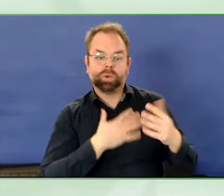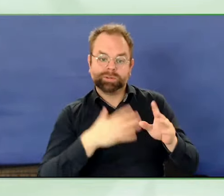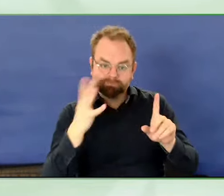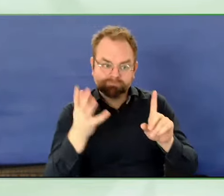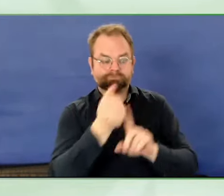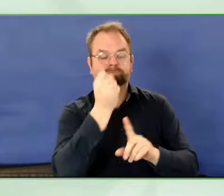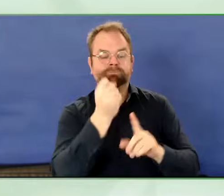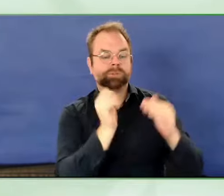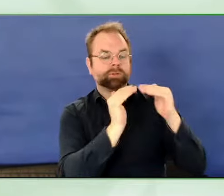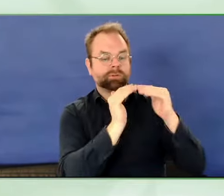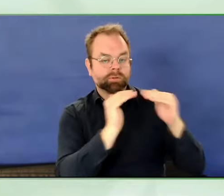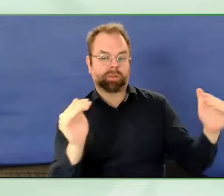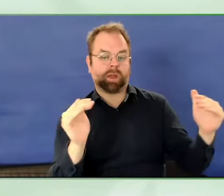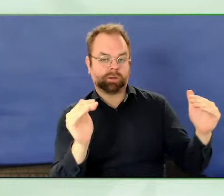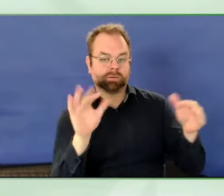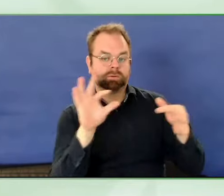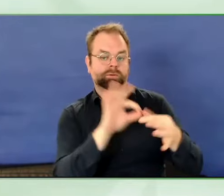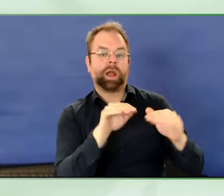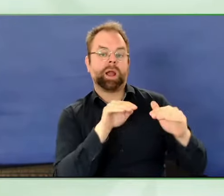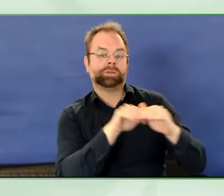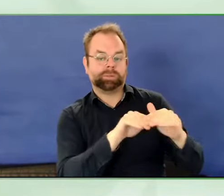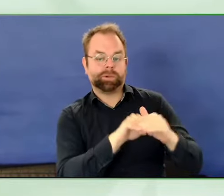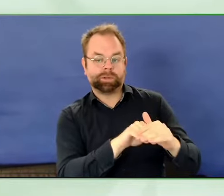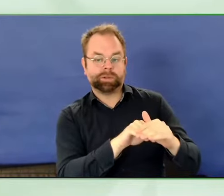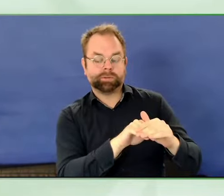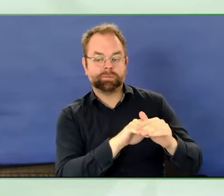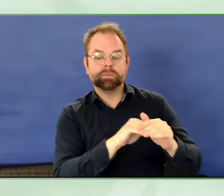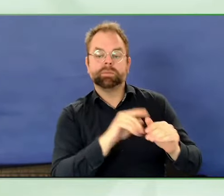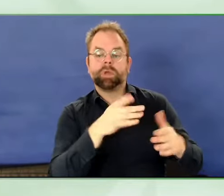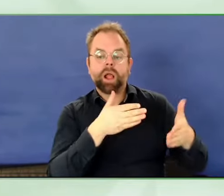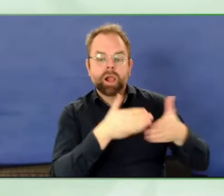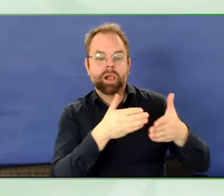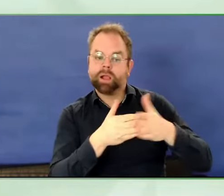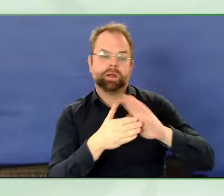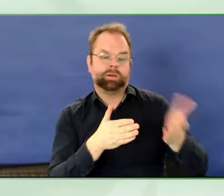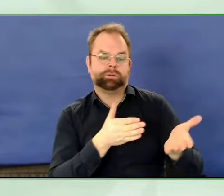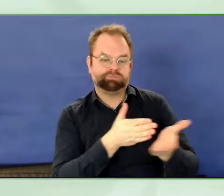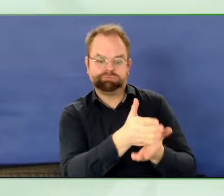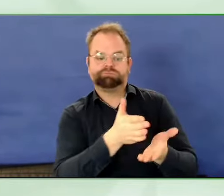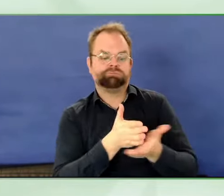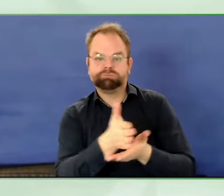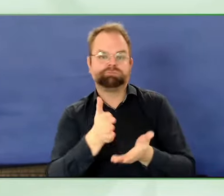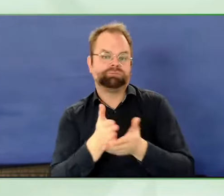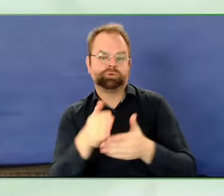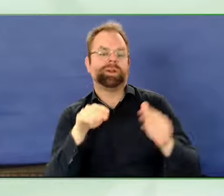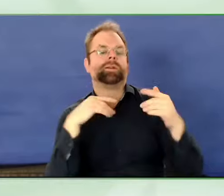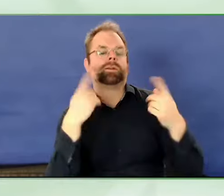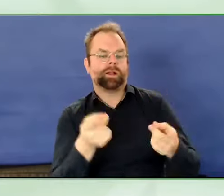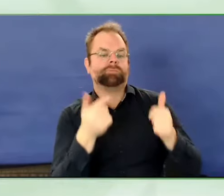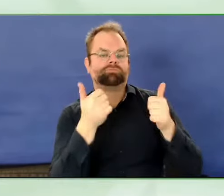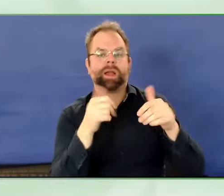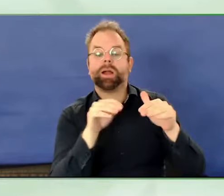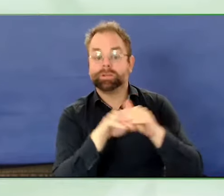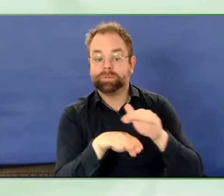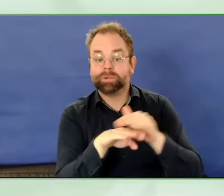of areas, including ICT, transportation, employment, built environment, communications, you name